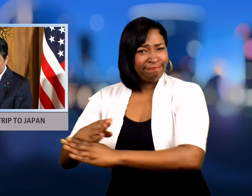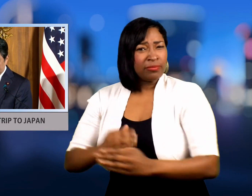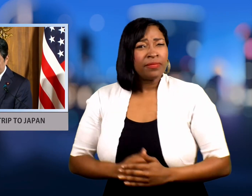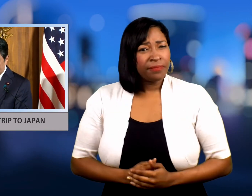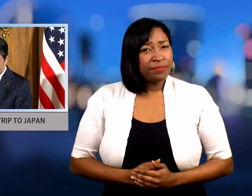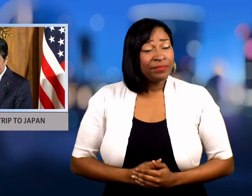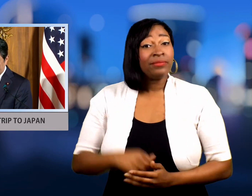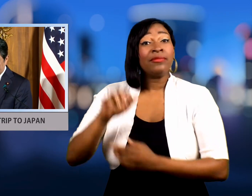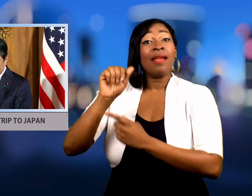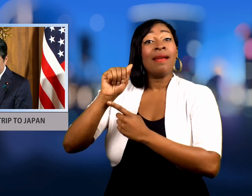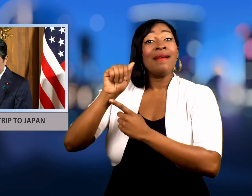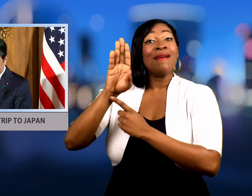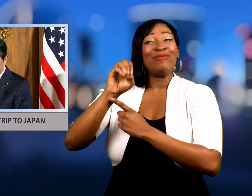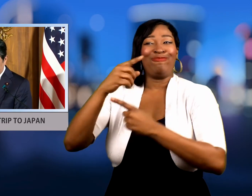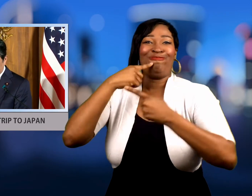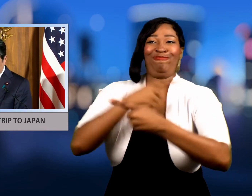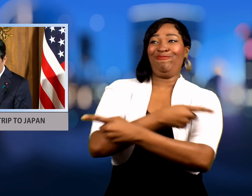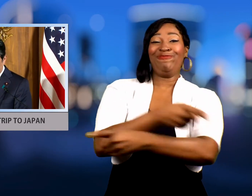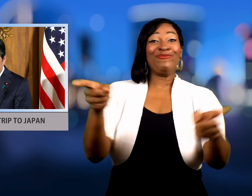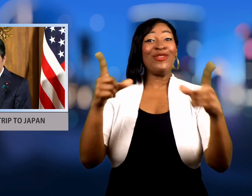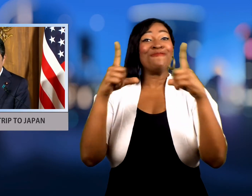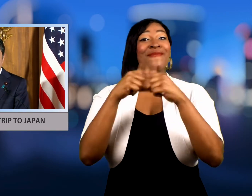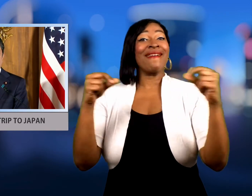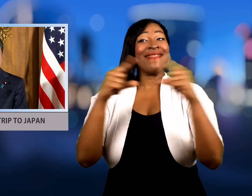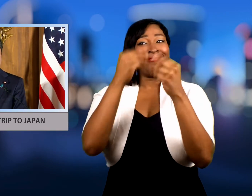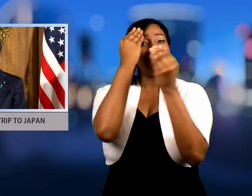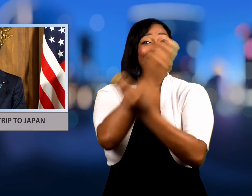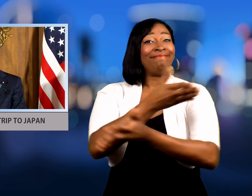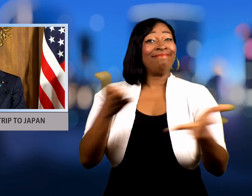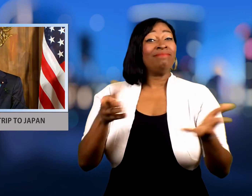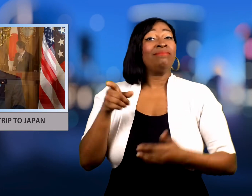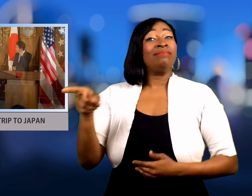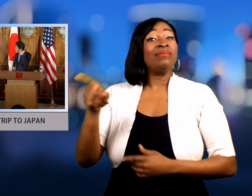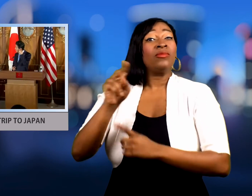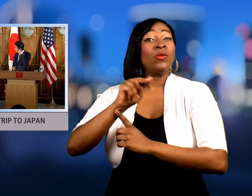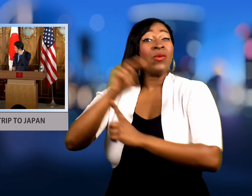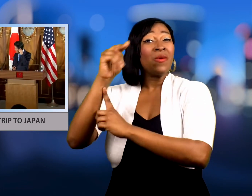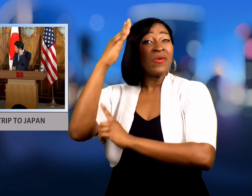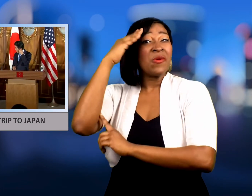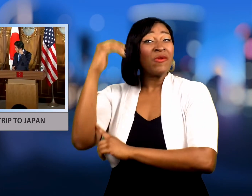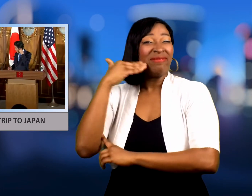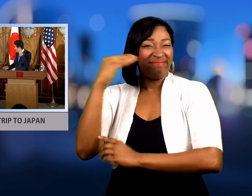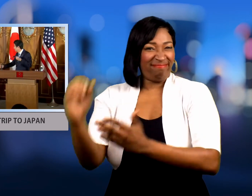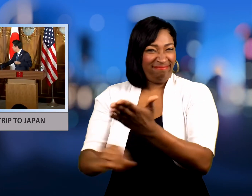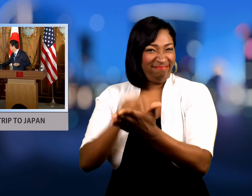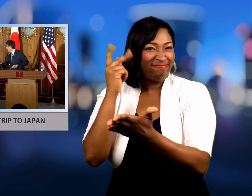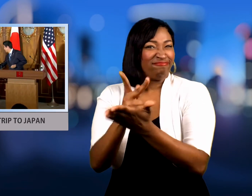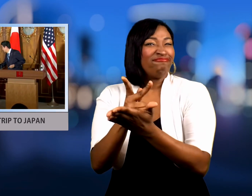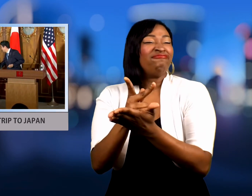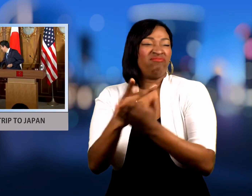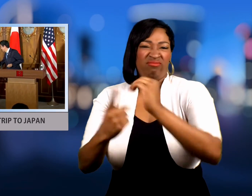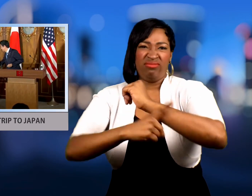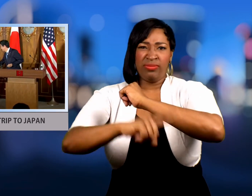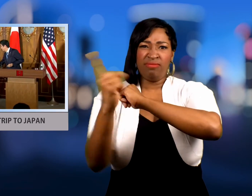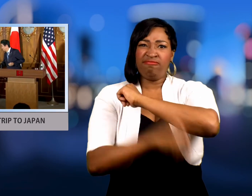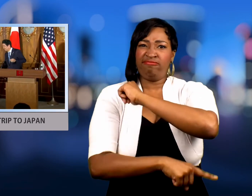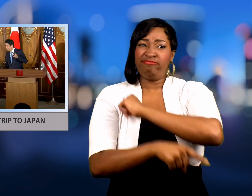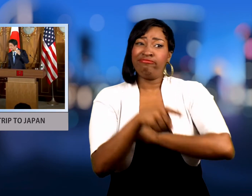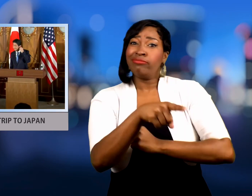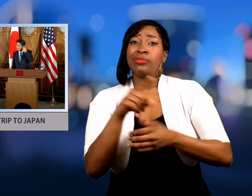Abe announced that Japan is seeking additional sanctions against North Korea, freezing the assets of